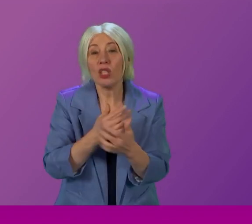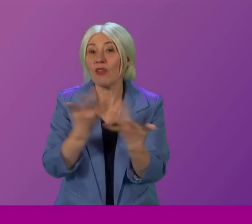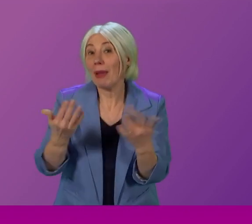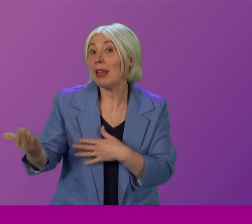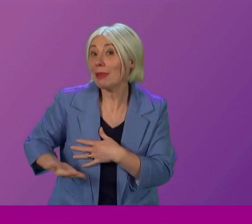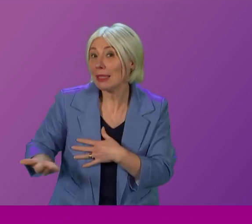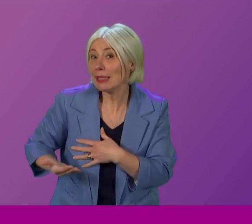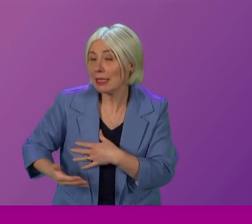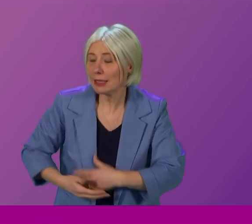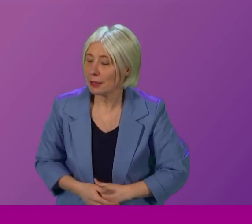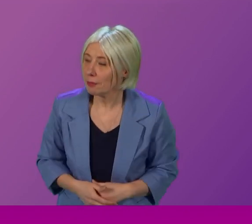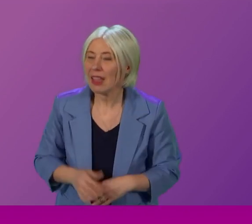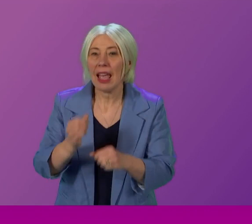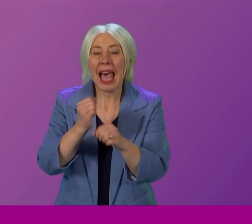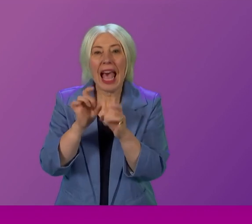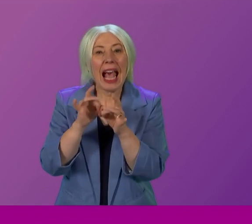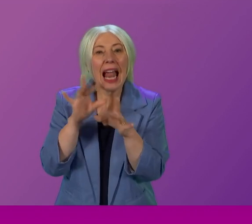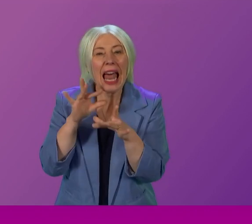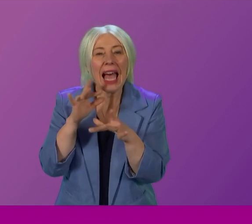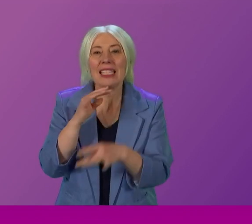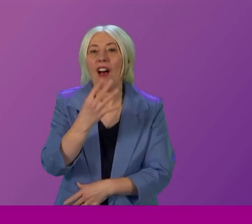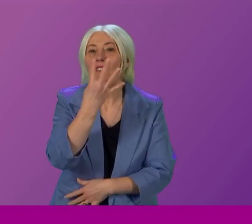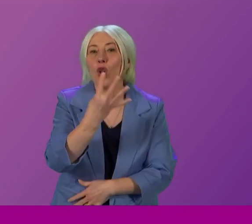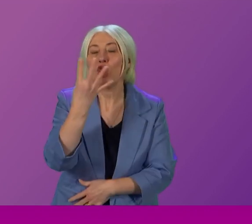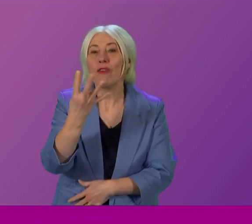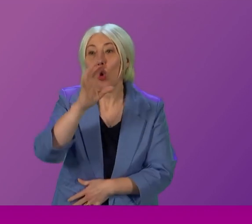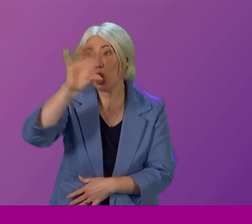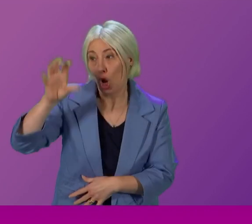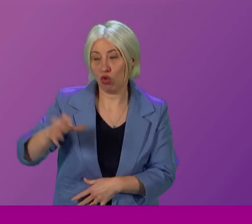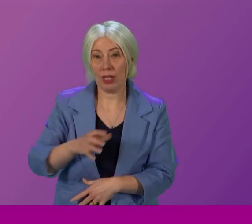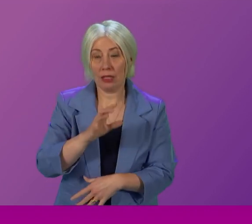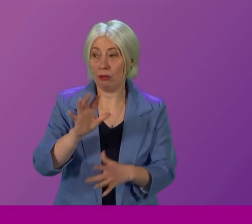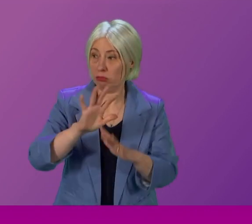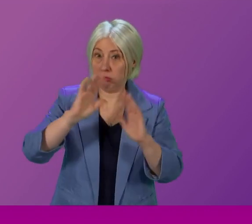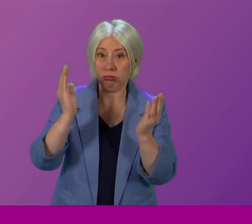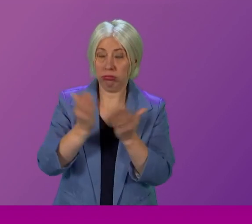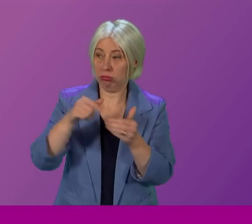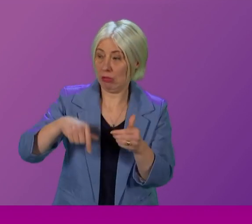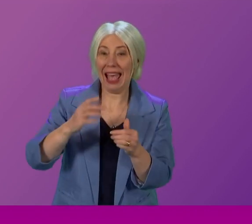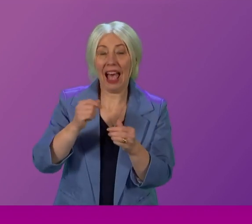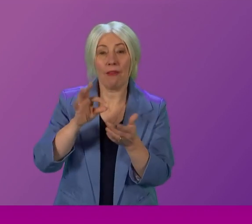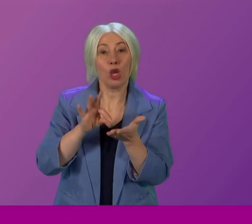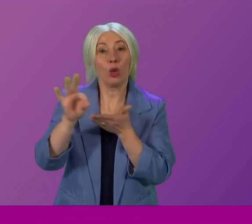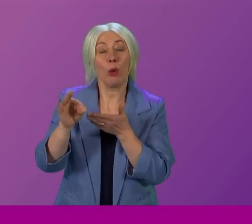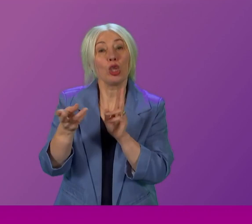Forty-four countries and territories operate deposit return schemes, and only